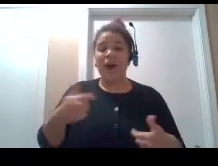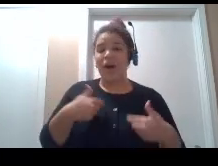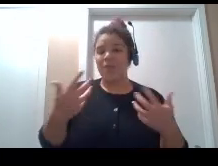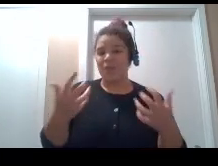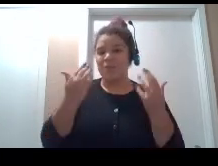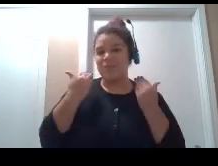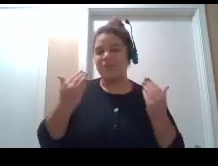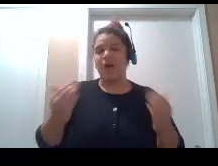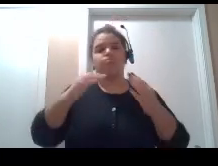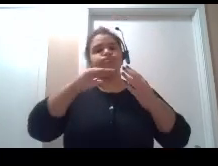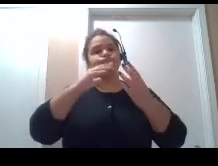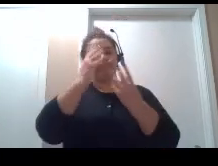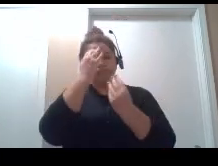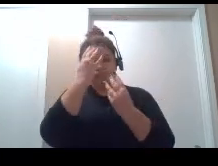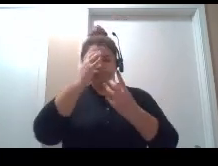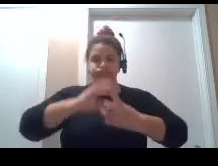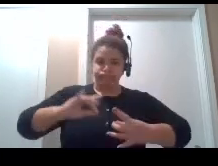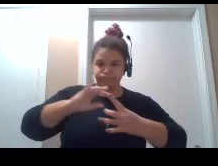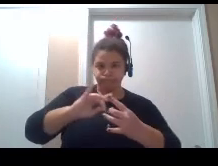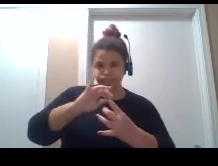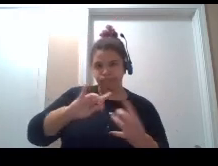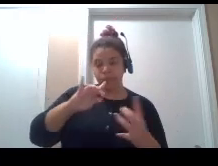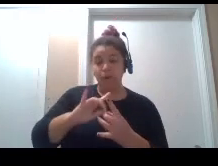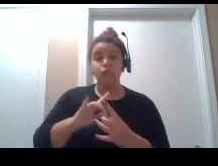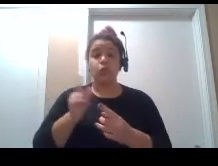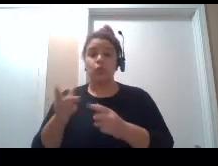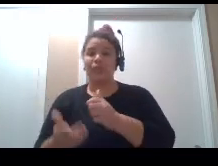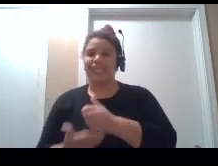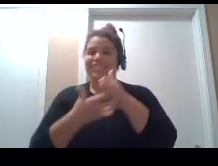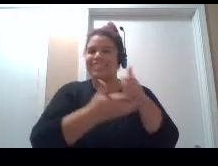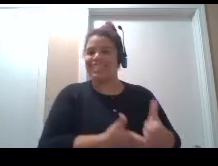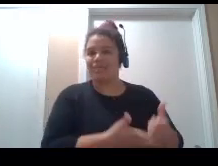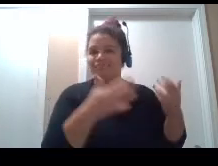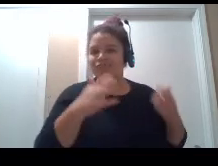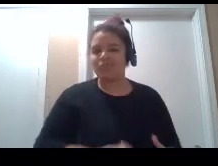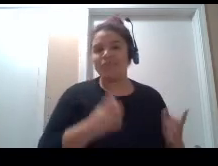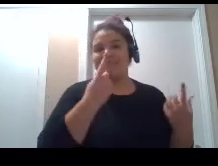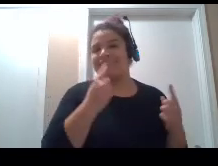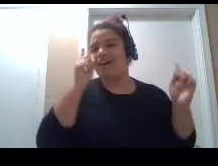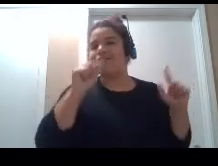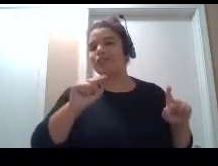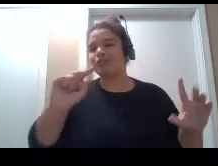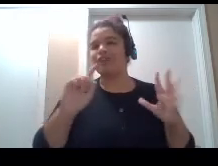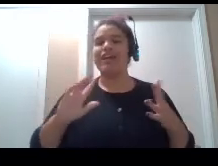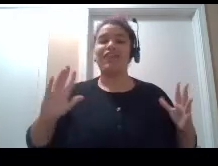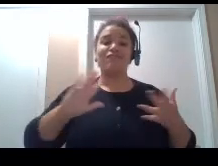to you to help you assist job seekers be successful during the Virtual Hiring Events.